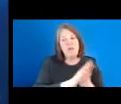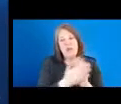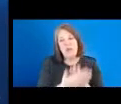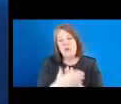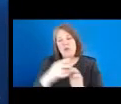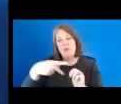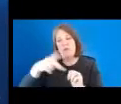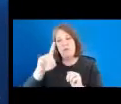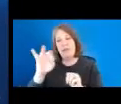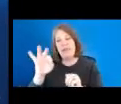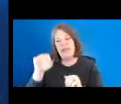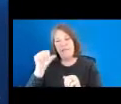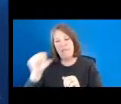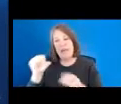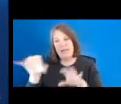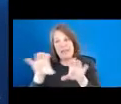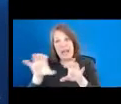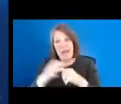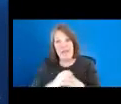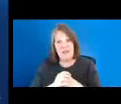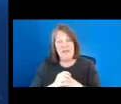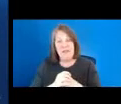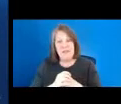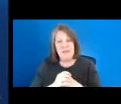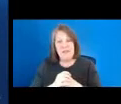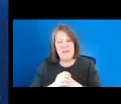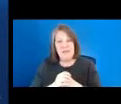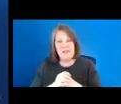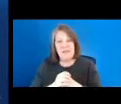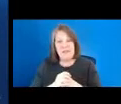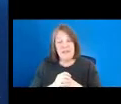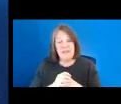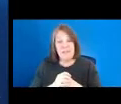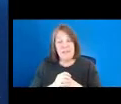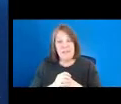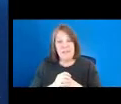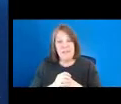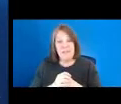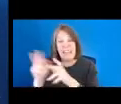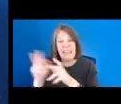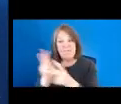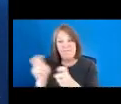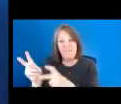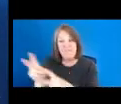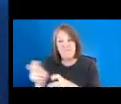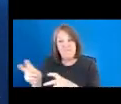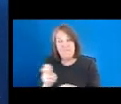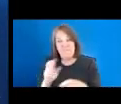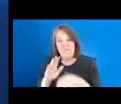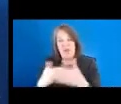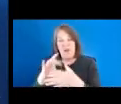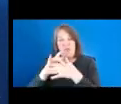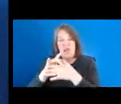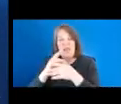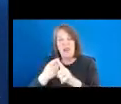16:32:04 , it lays out, it extracts all of the content from each of the content boxes